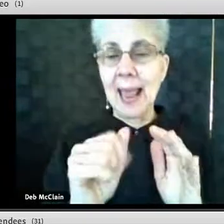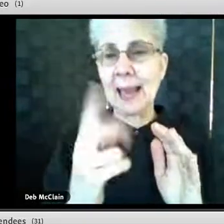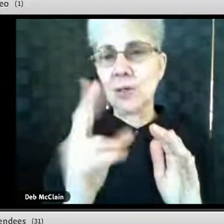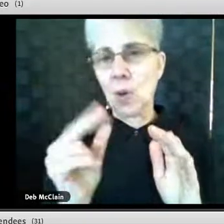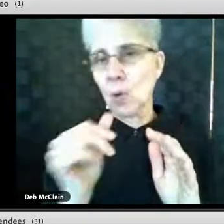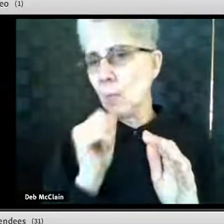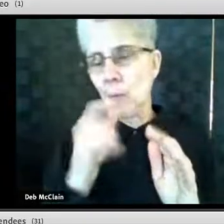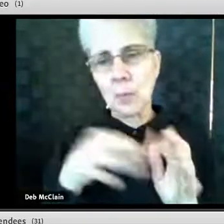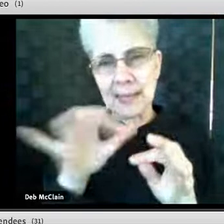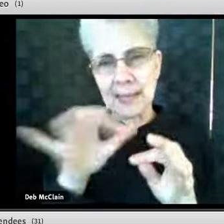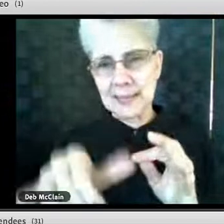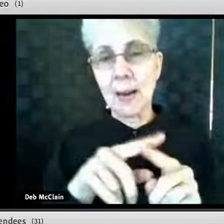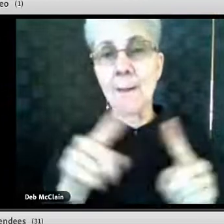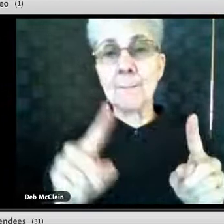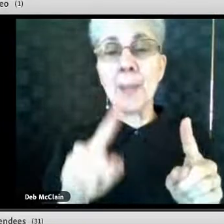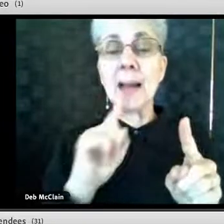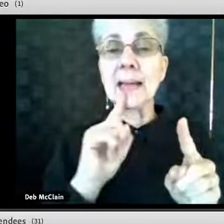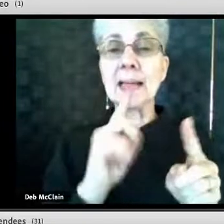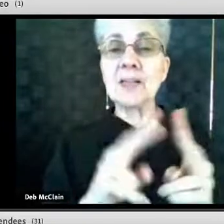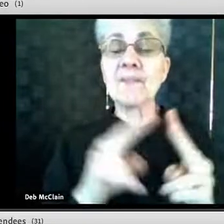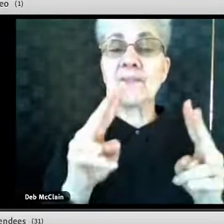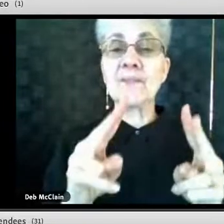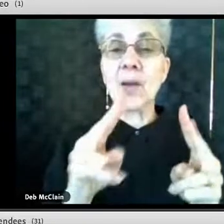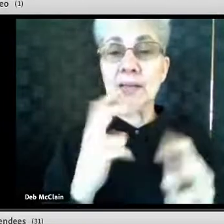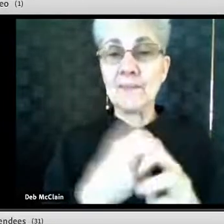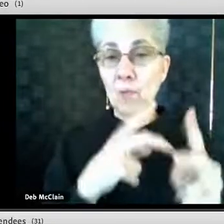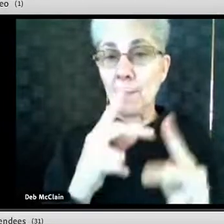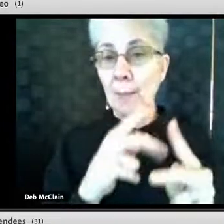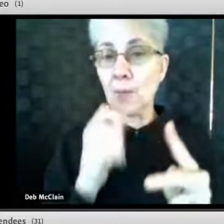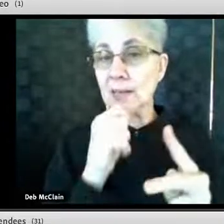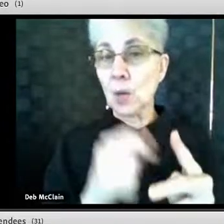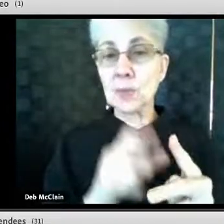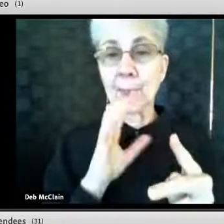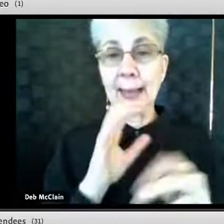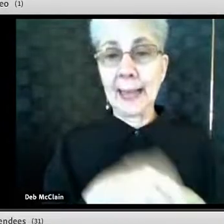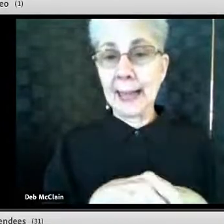which is an ADA no-no, but we won't even get into that, it is very difficult for people